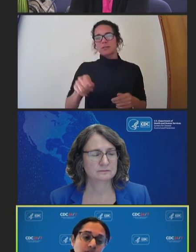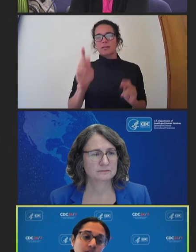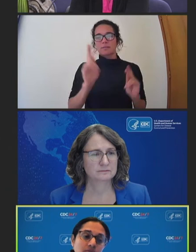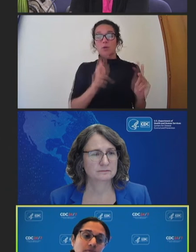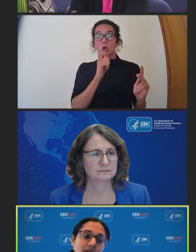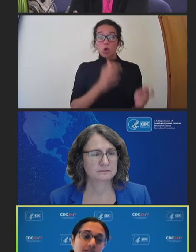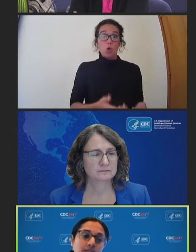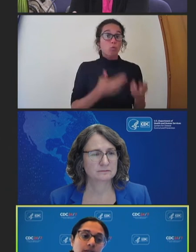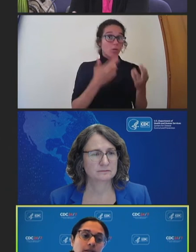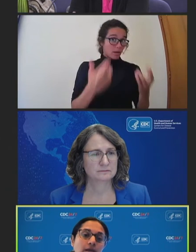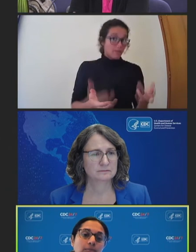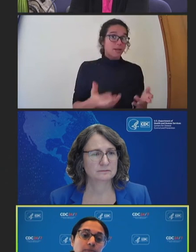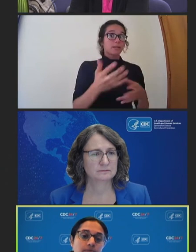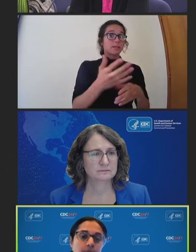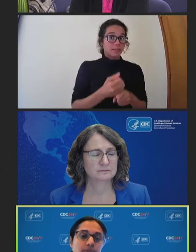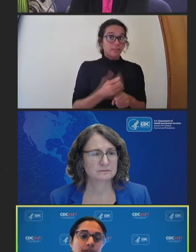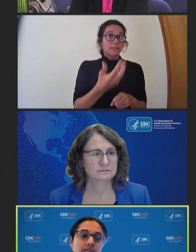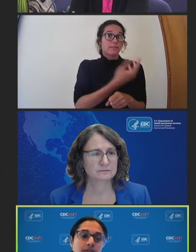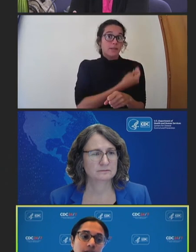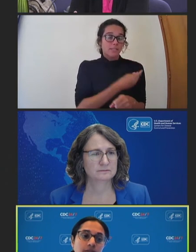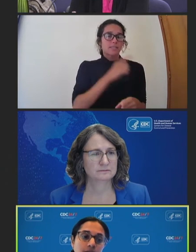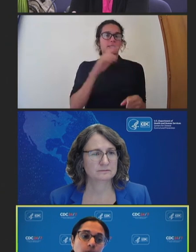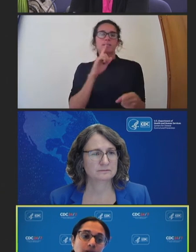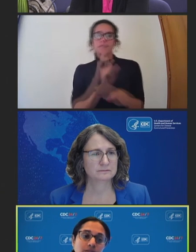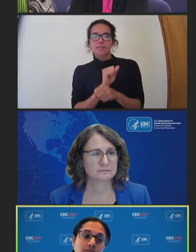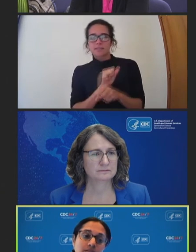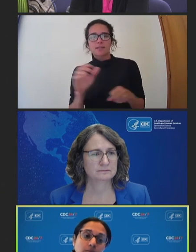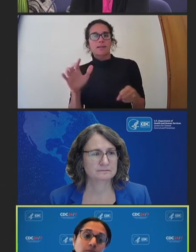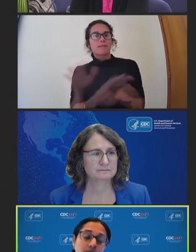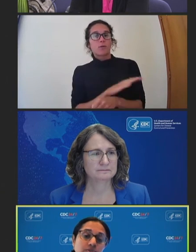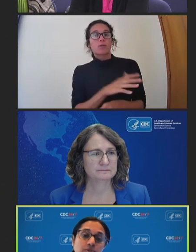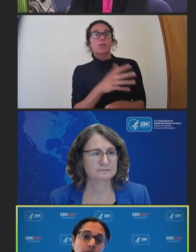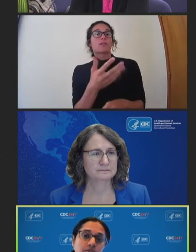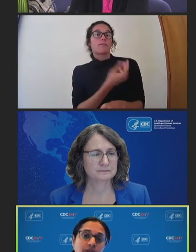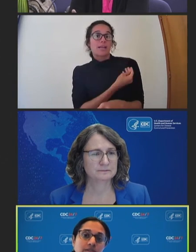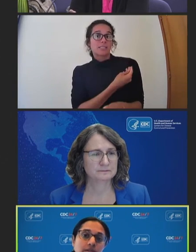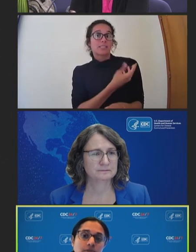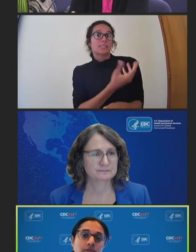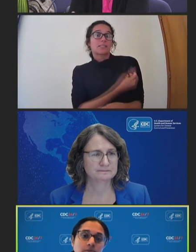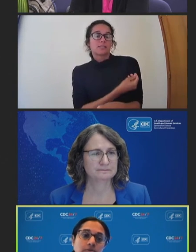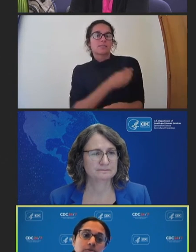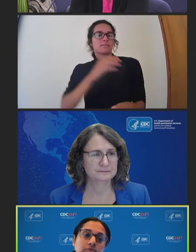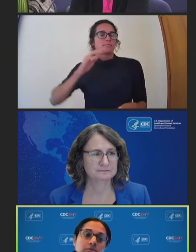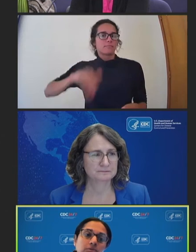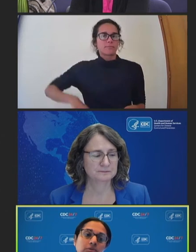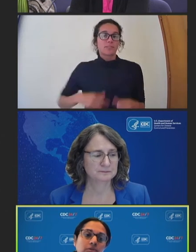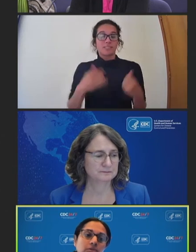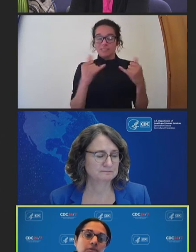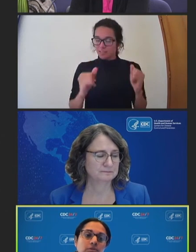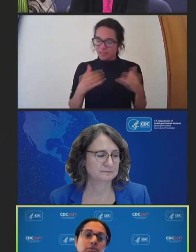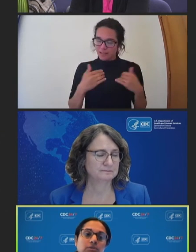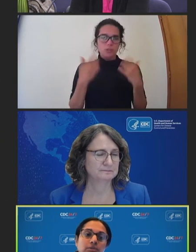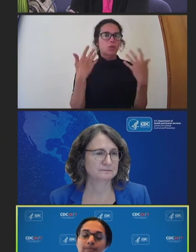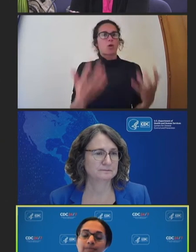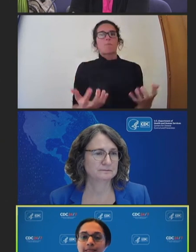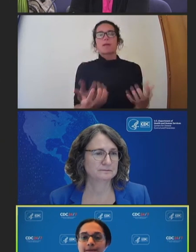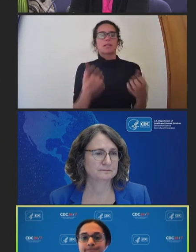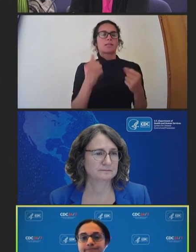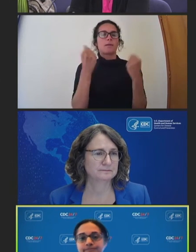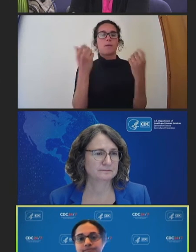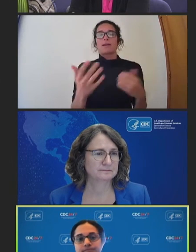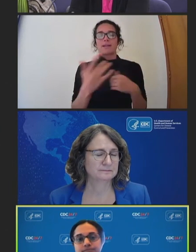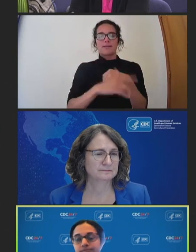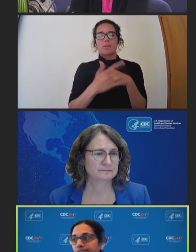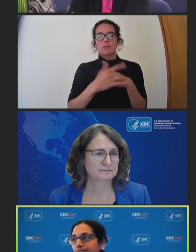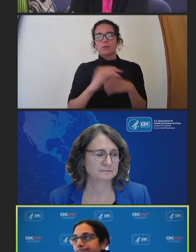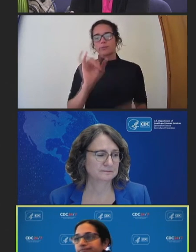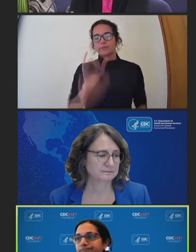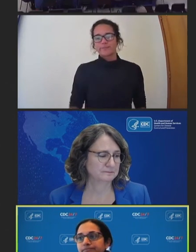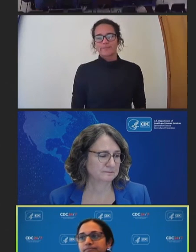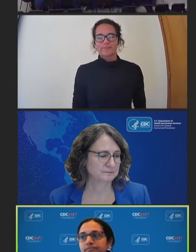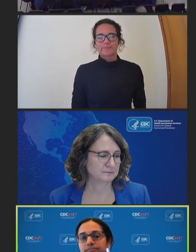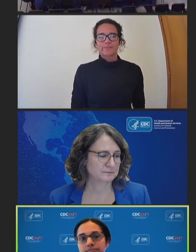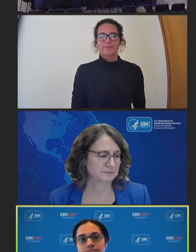receive the vaccine being fully vaccinated in the U.S. where there's so much vaccine available.